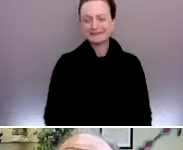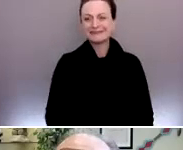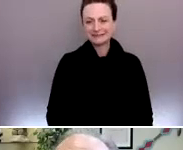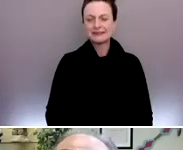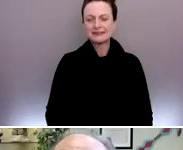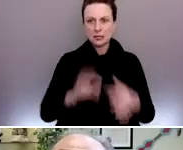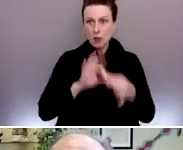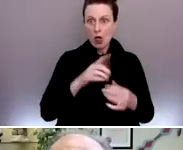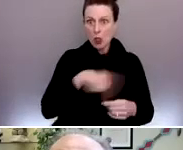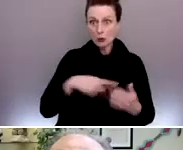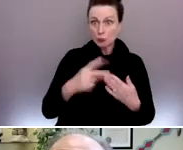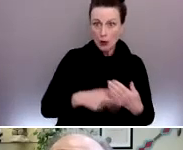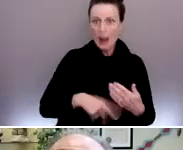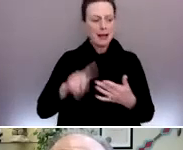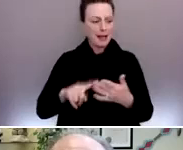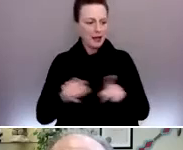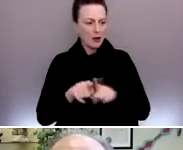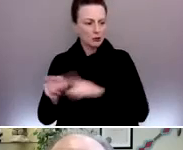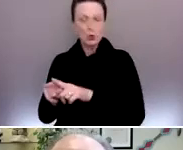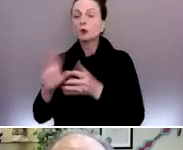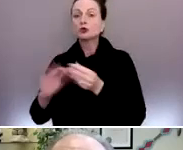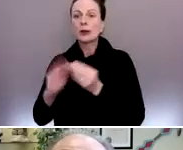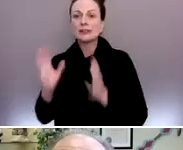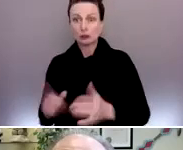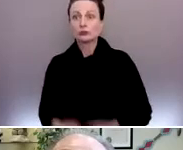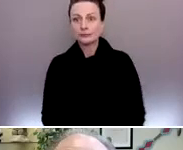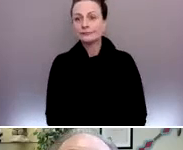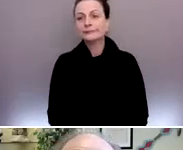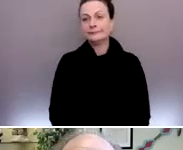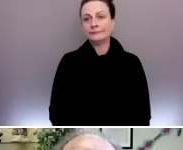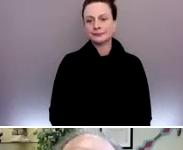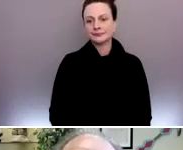and of the storytellers as your interest suggests.